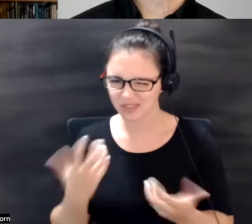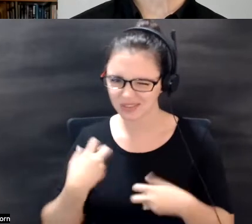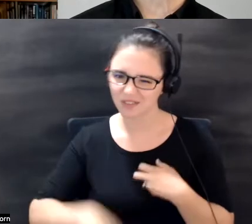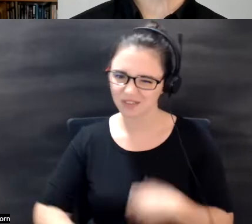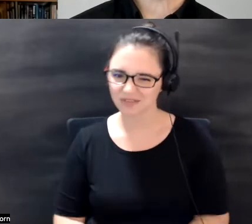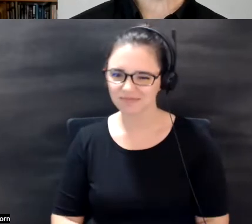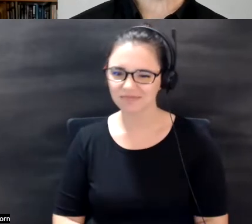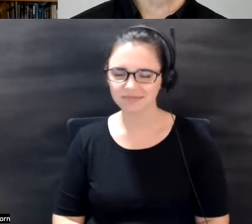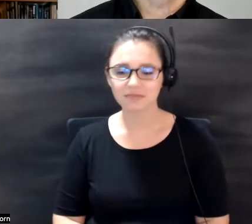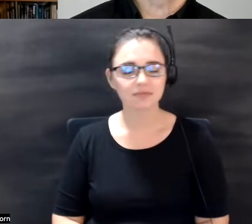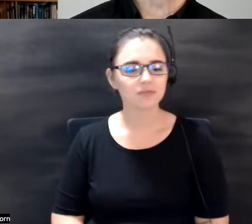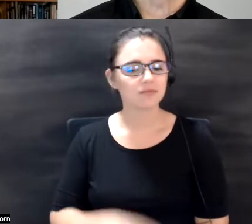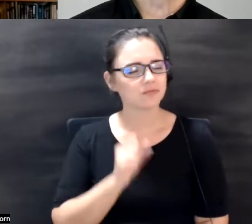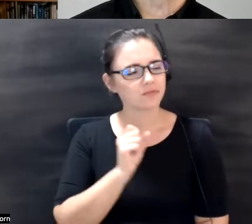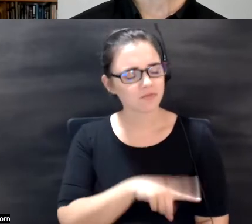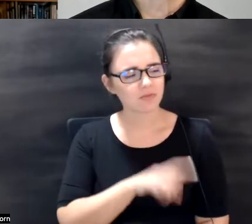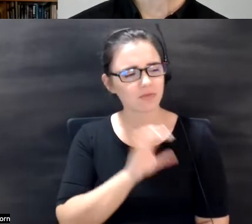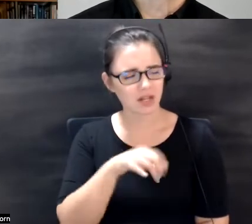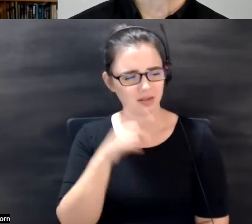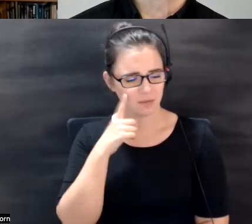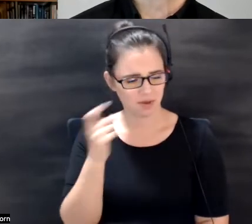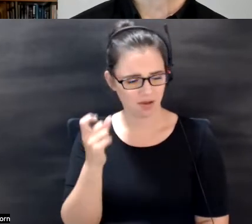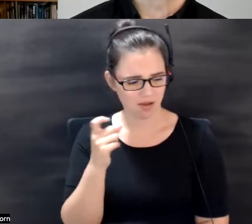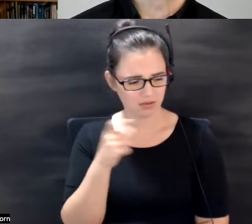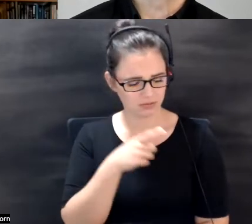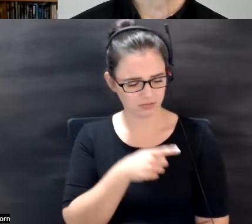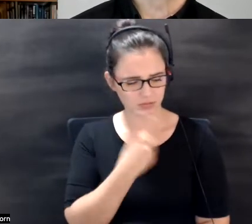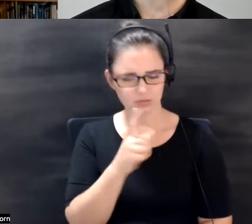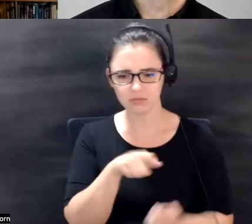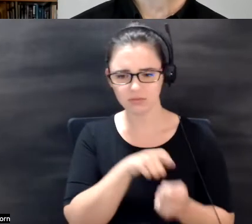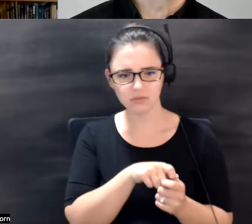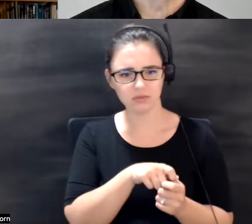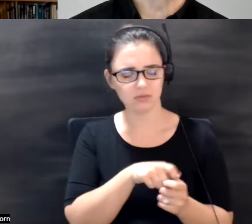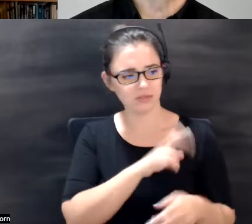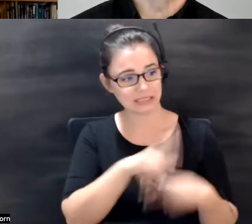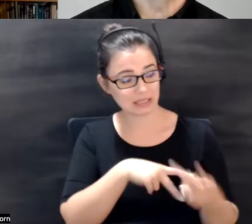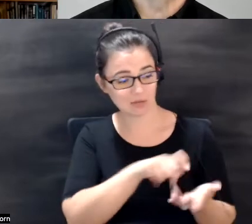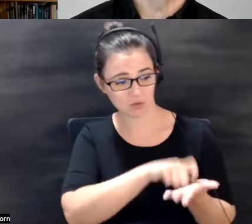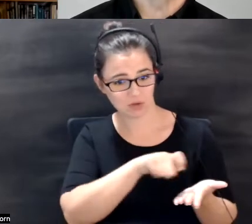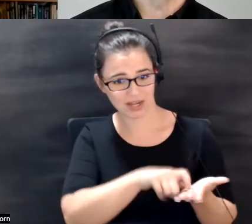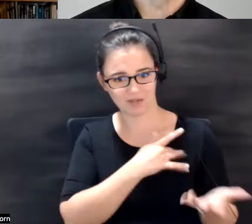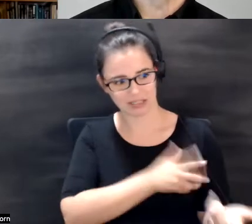Is that because a certain genre speaks to something that you have to say in particular?